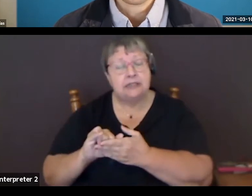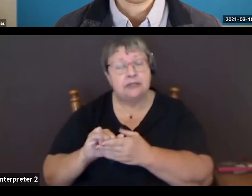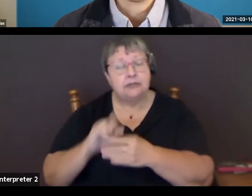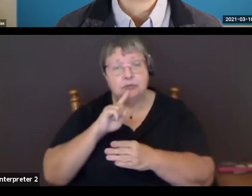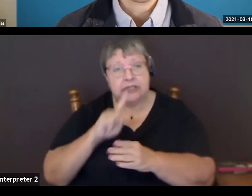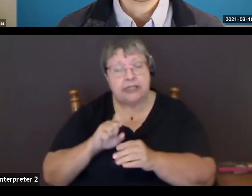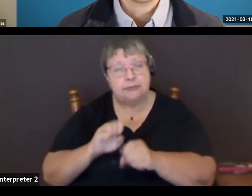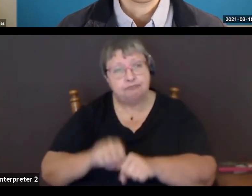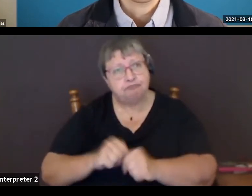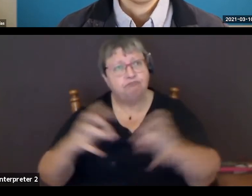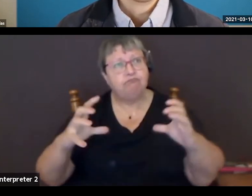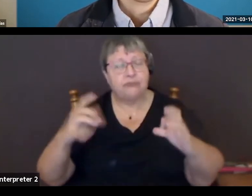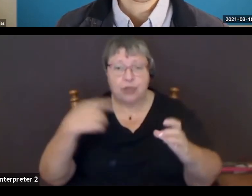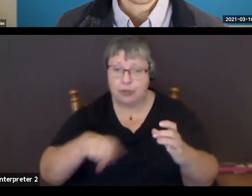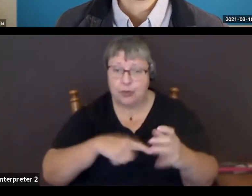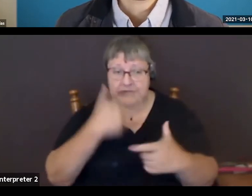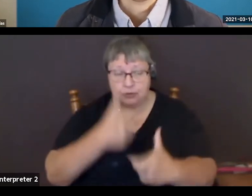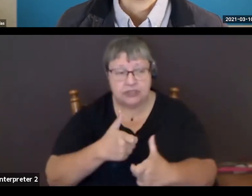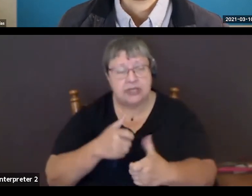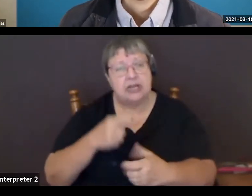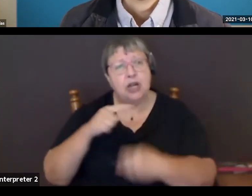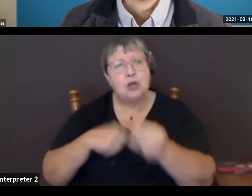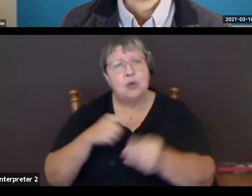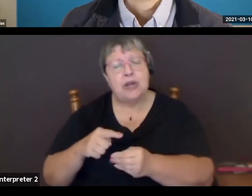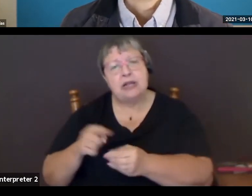misogyny. A disregard for women.